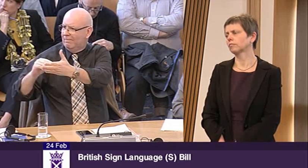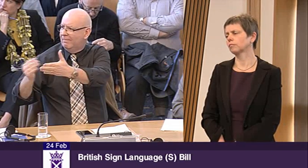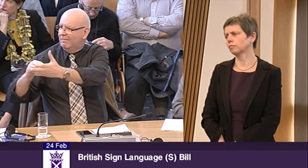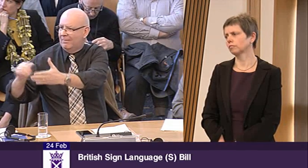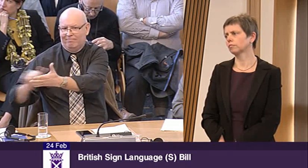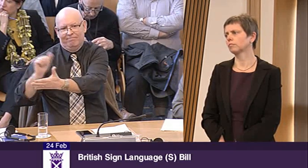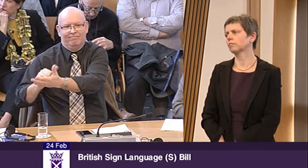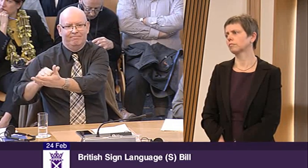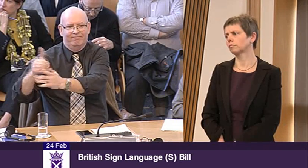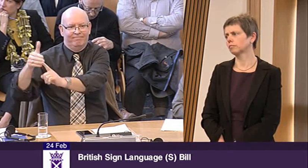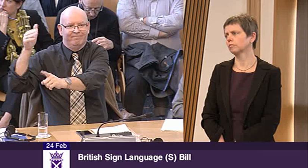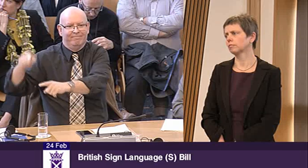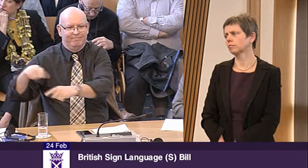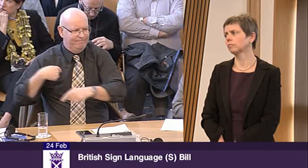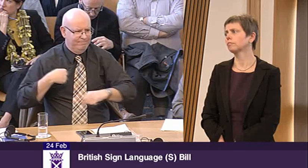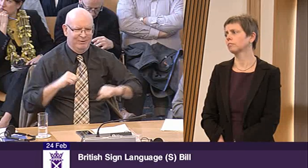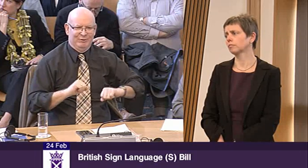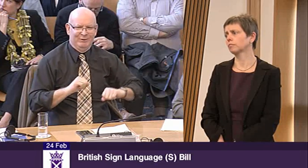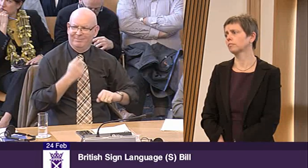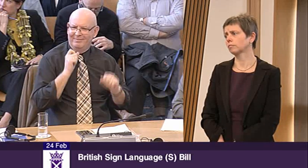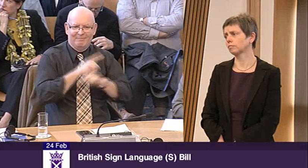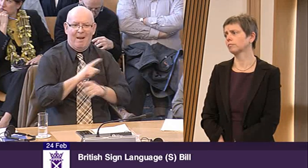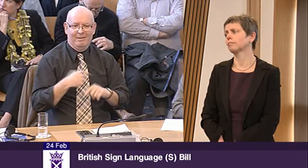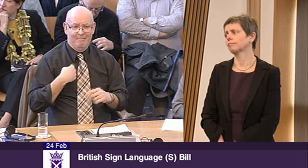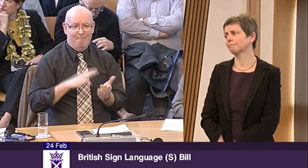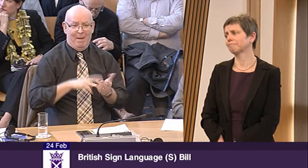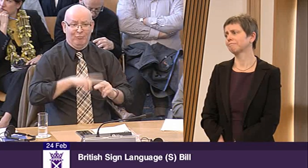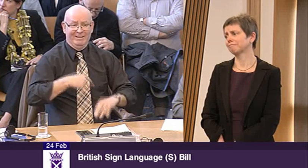recognition that we seek for BSL in their legislation. However, we do not have that